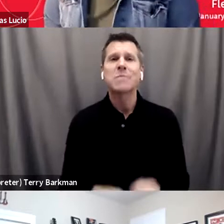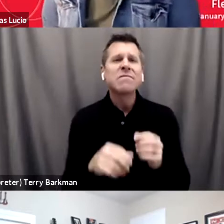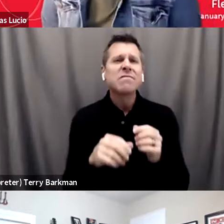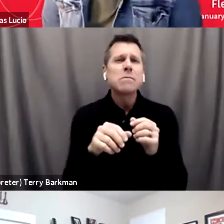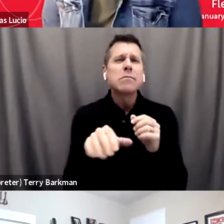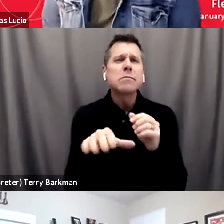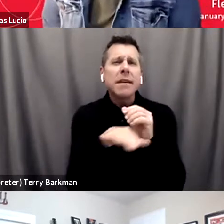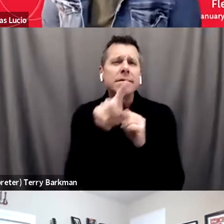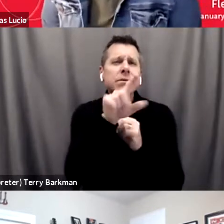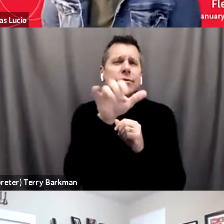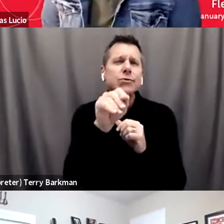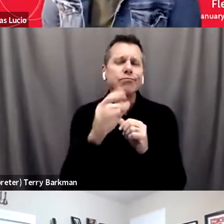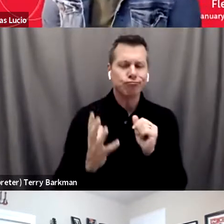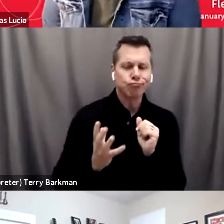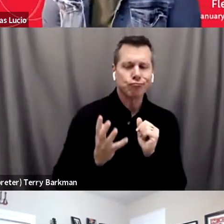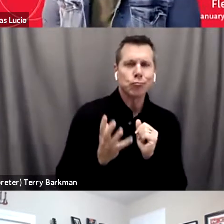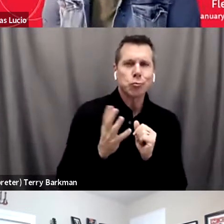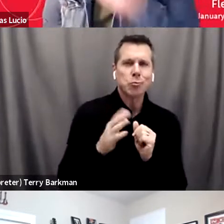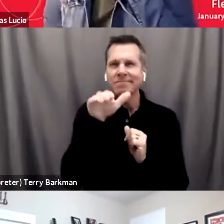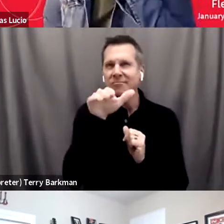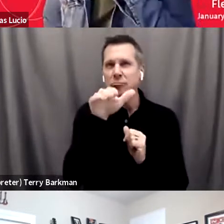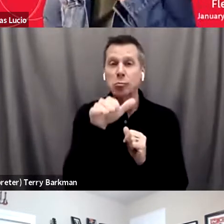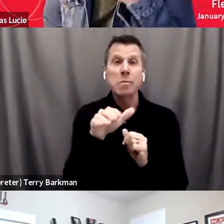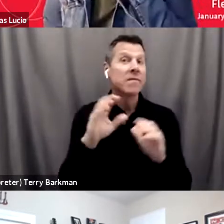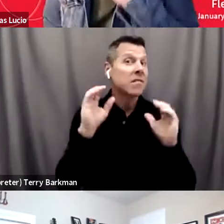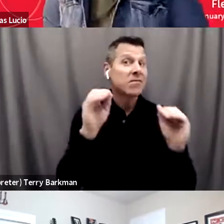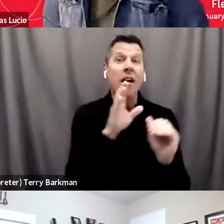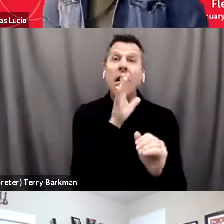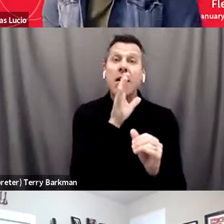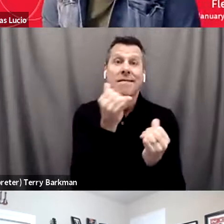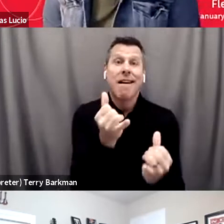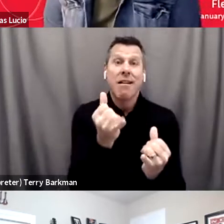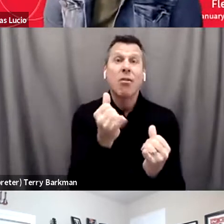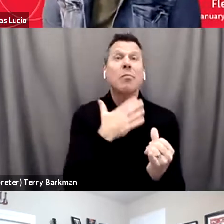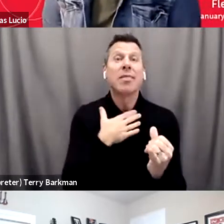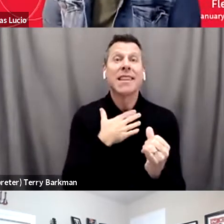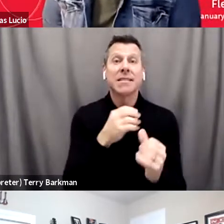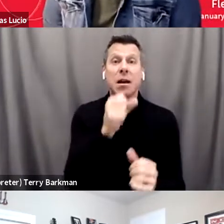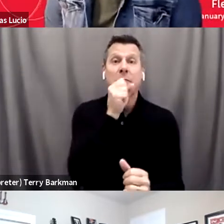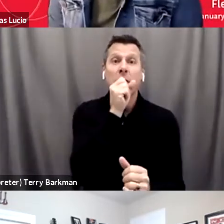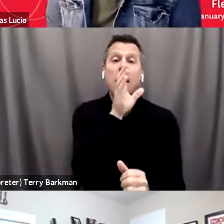etiquette, reminders. If you're not speaking, would you please mute your mics, this also helps prevent excess noise coming in. And it